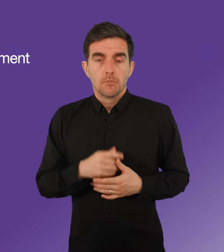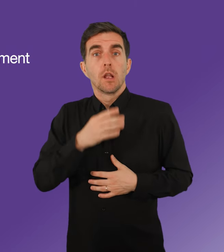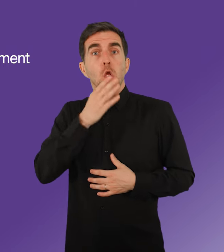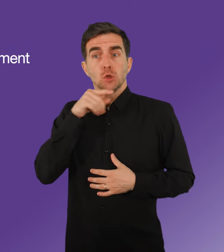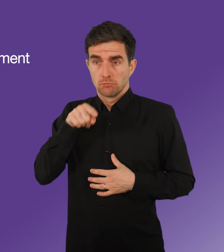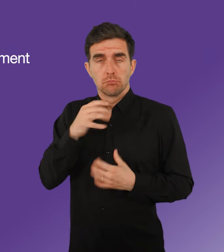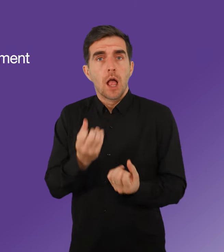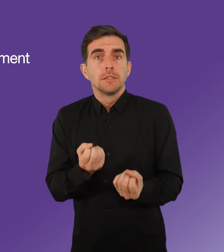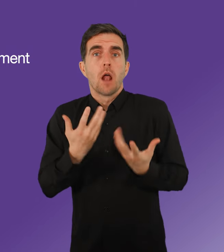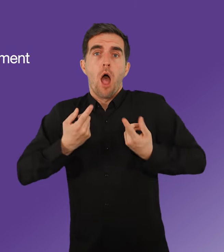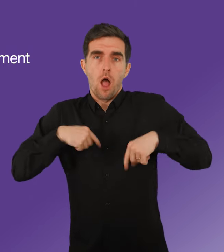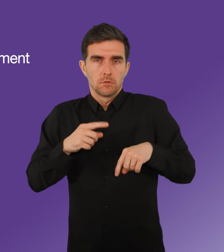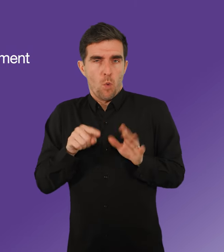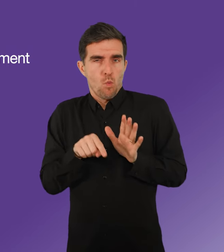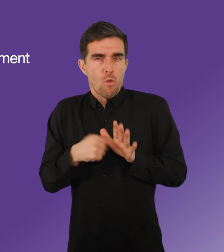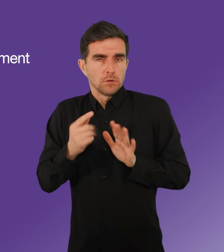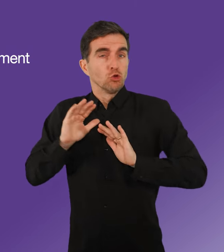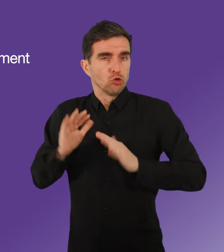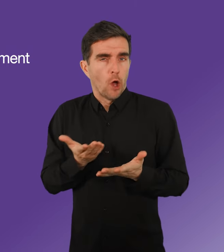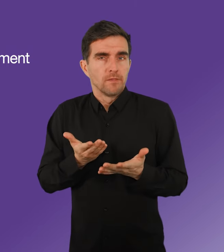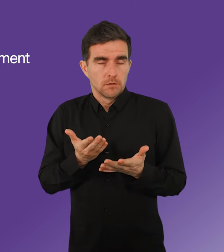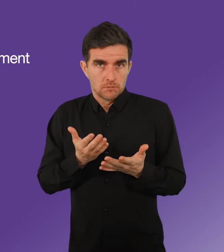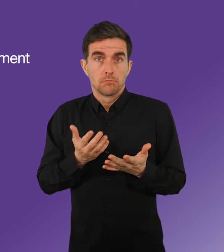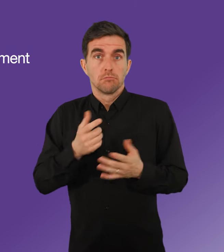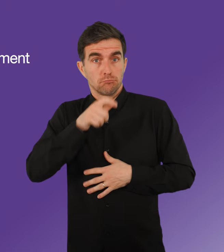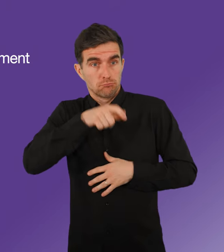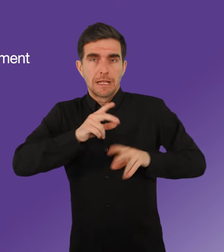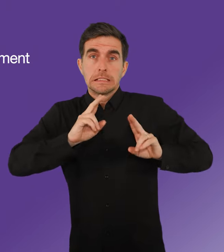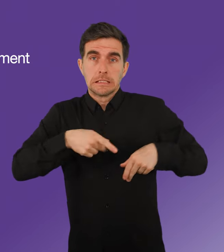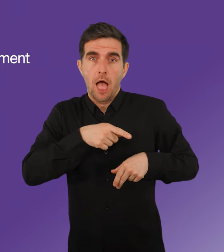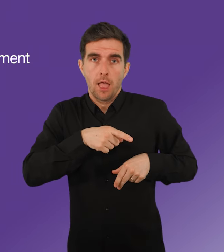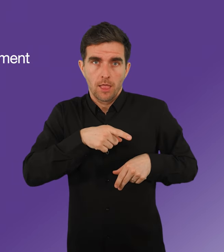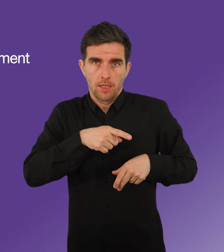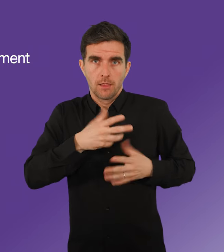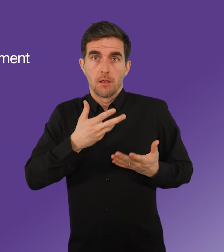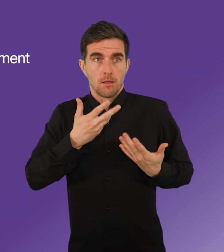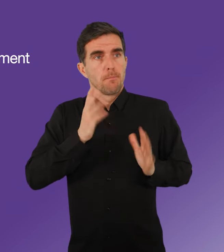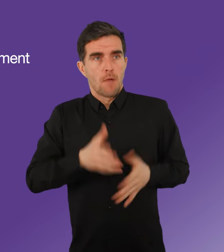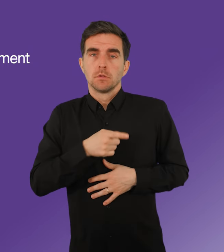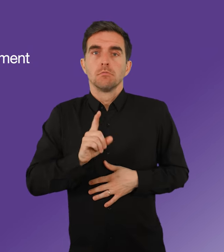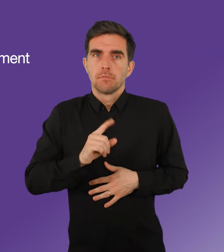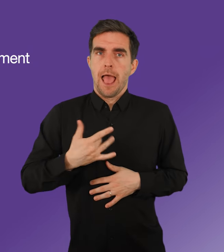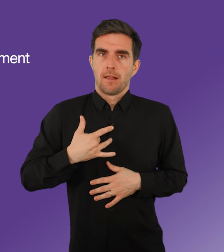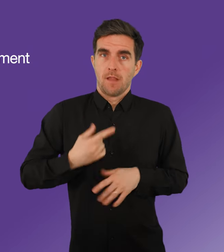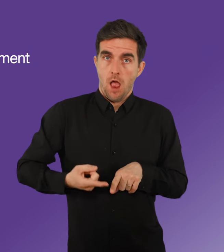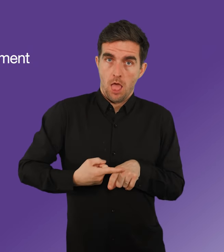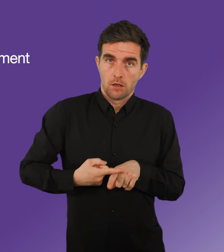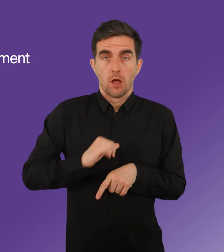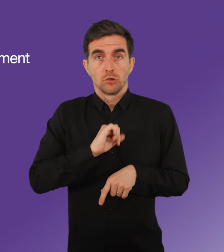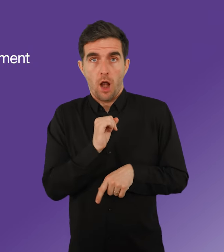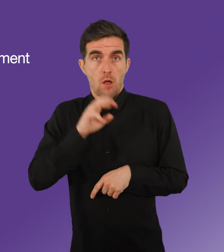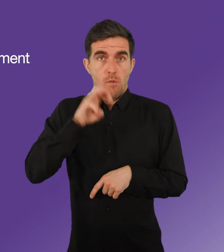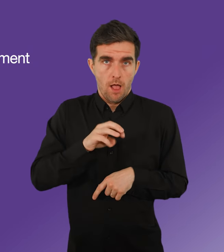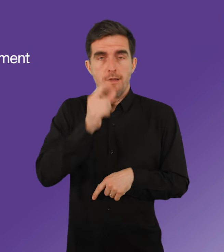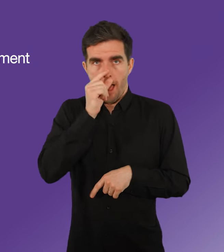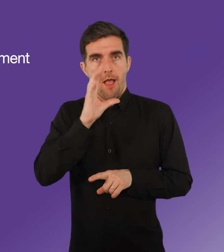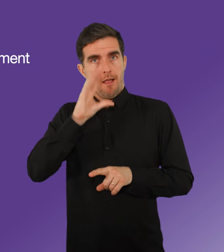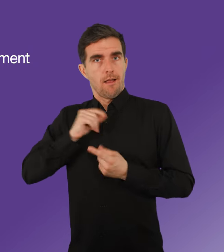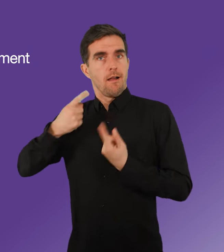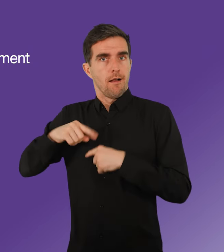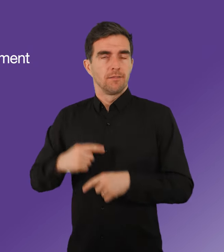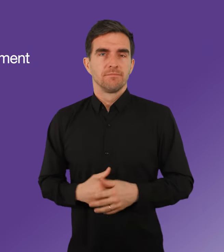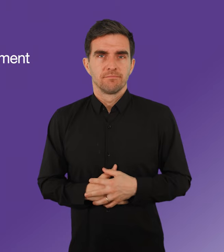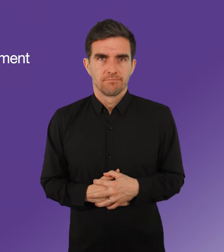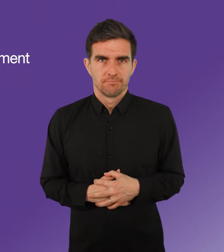To use the Tell Us Once service, the person who died needed to have lived in England, Scotland or Wales.